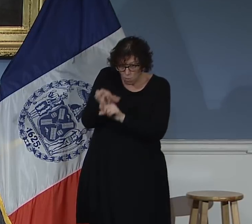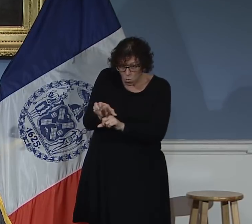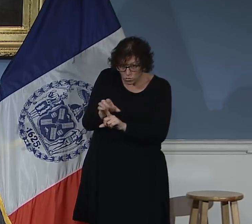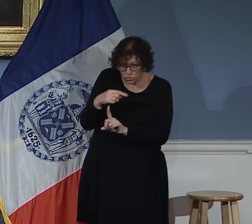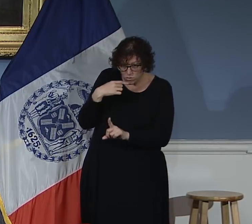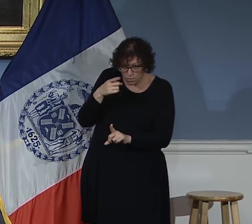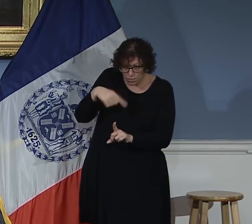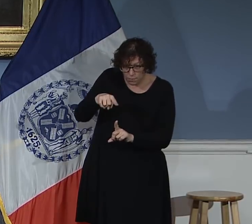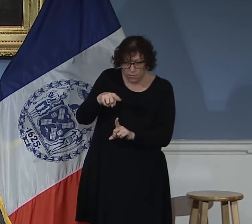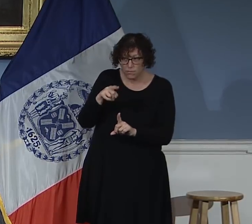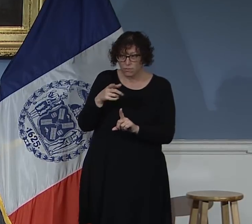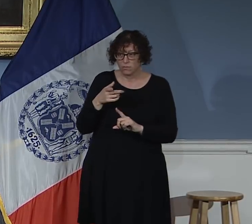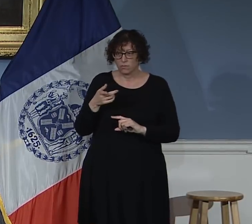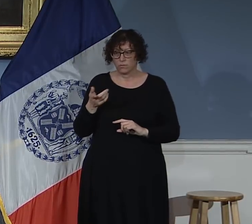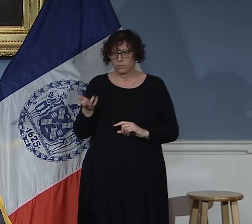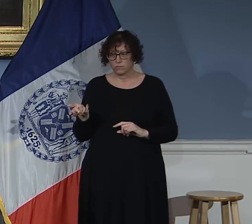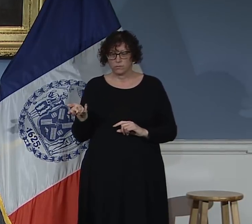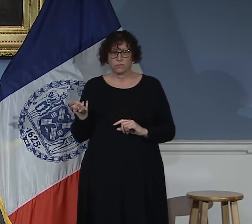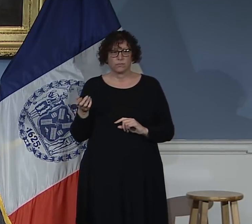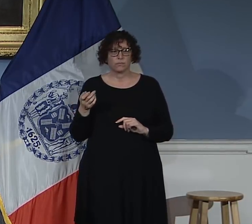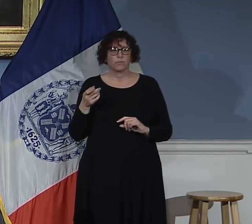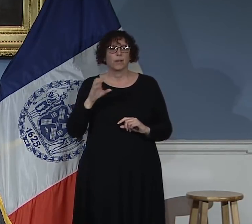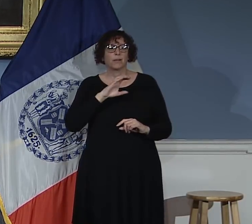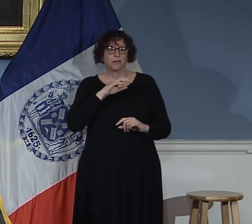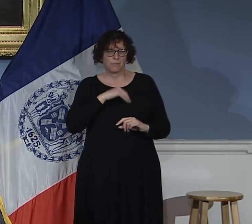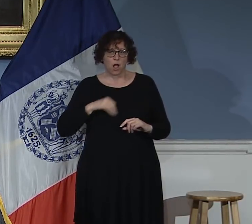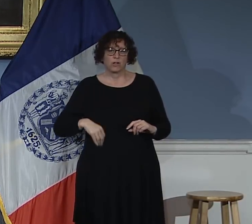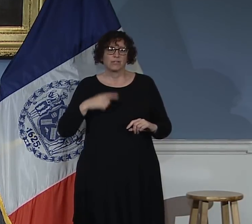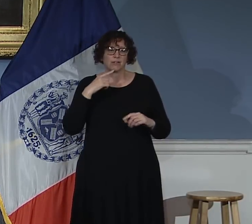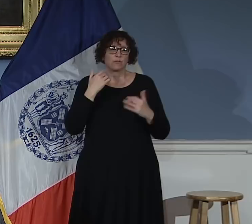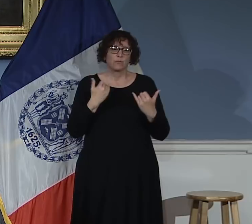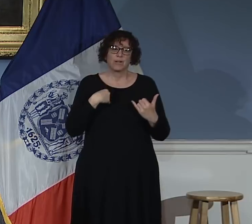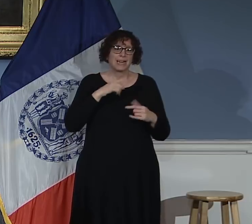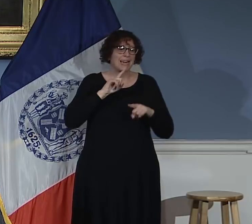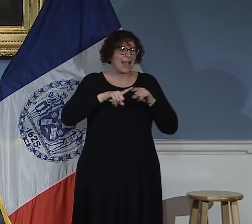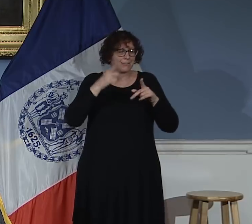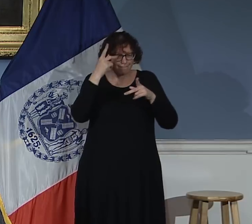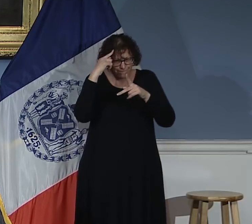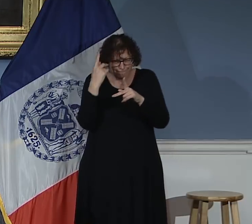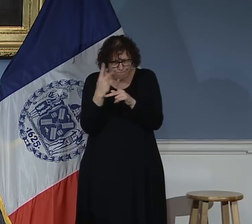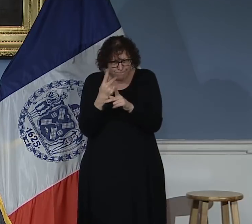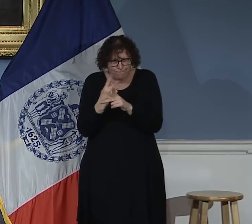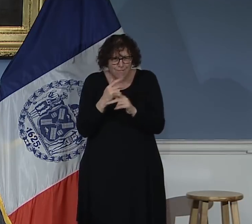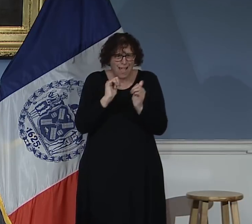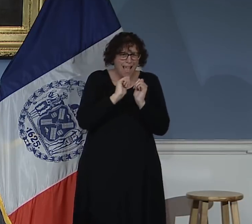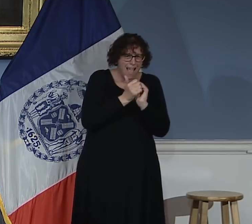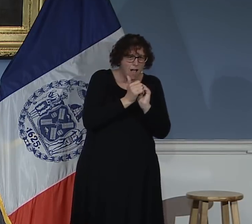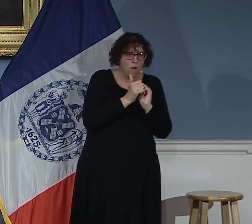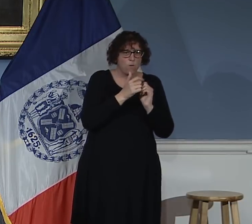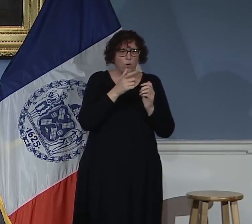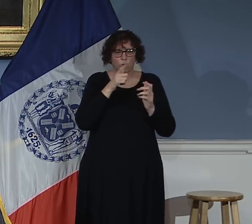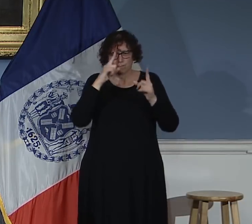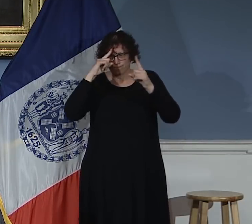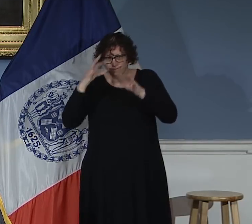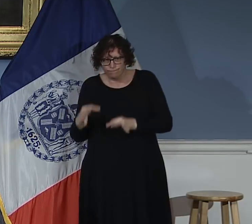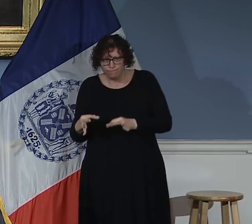BY THE STATE UPDAT EDTO 75%, THAT SPECIFIC ENFORCEMENT, WE ARE WORKING WITH THE STATE TO FIGURE OUT HOW